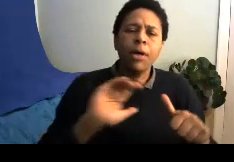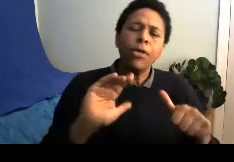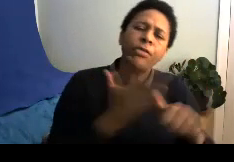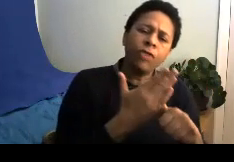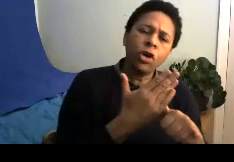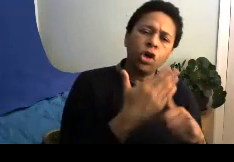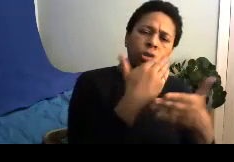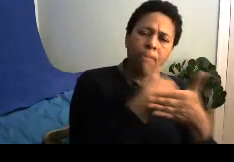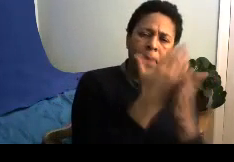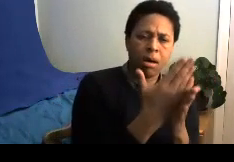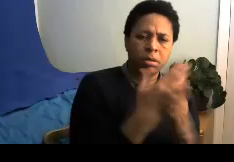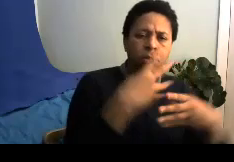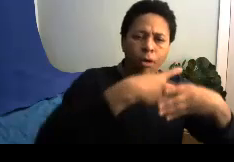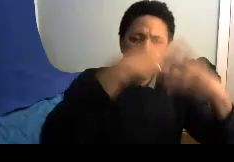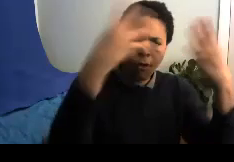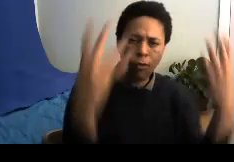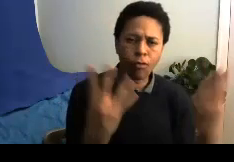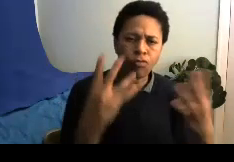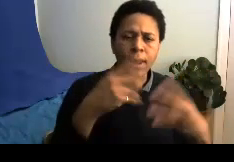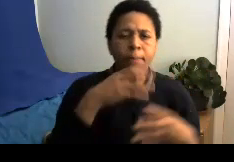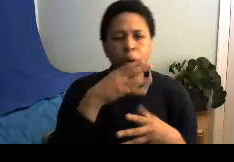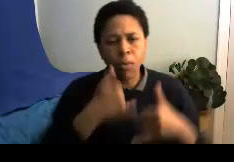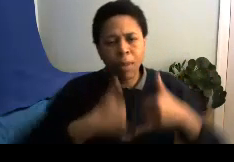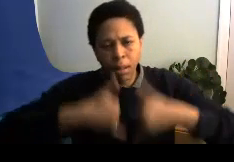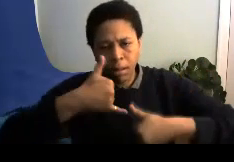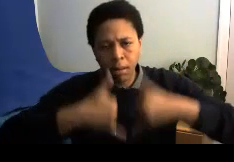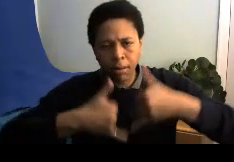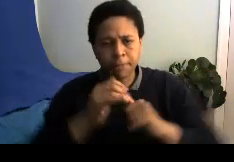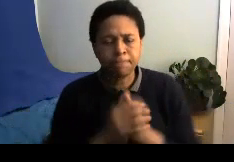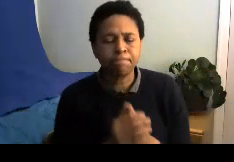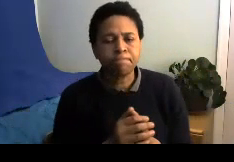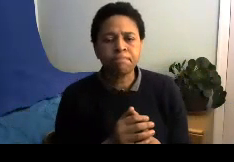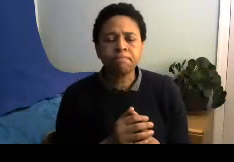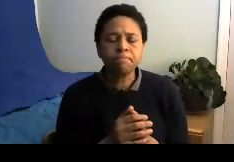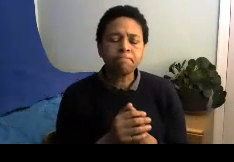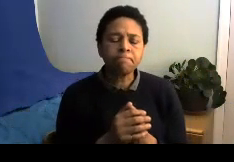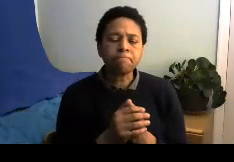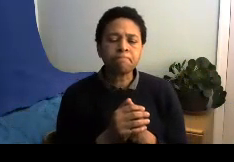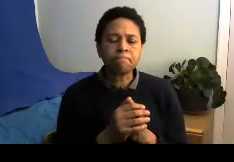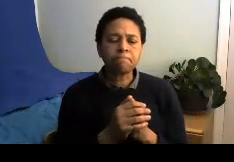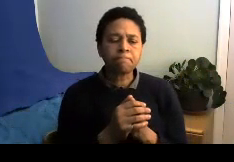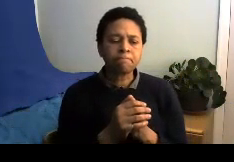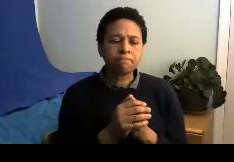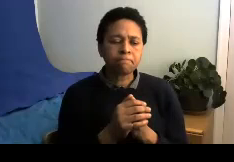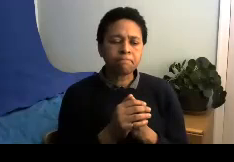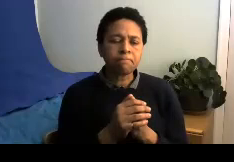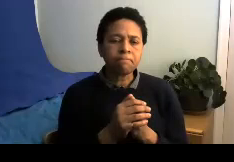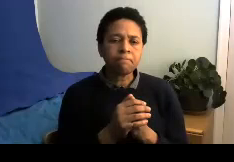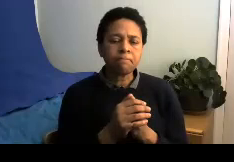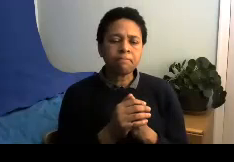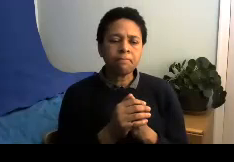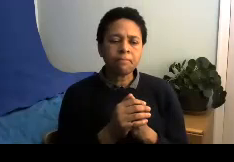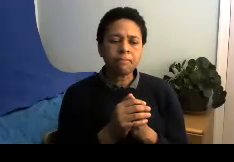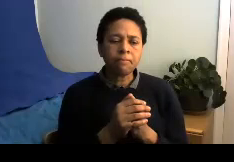So... And it wasn't simply a case of just looking at sort of